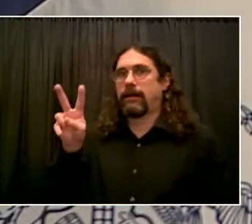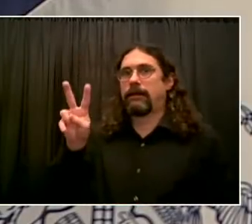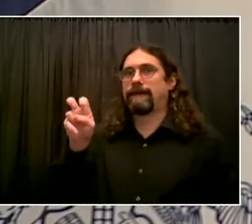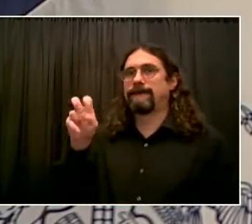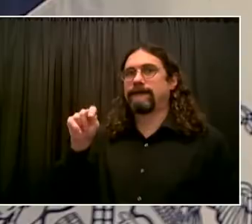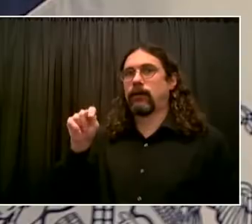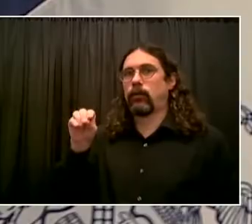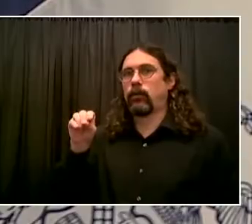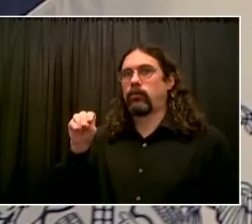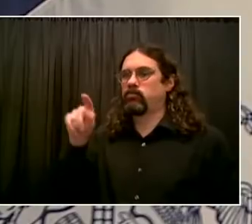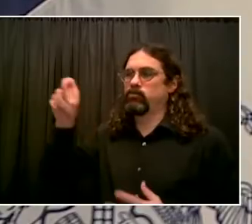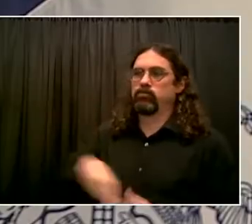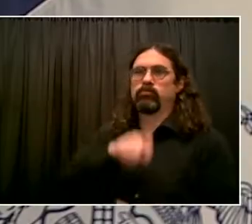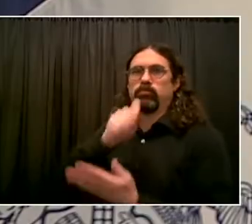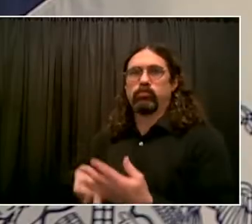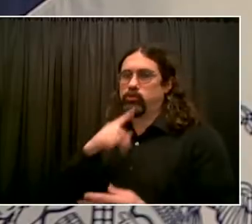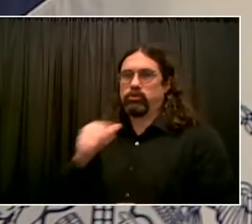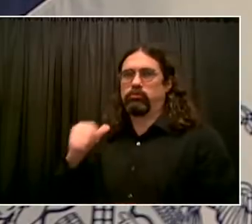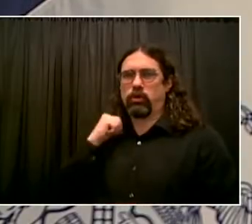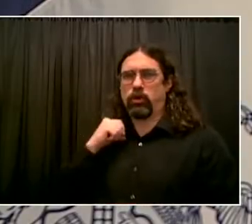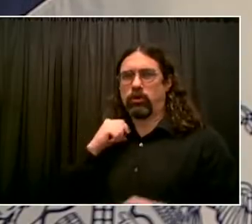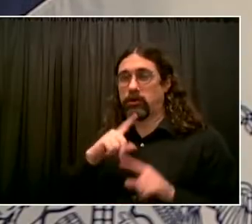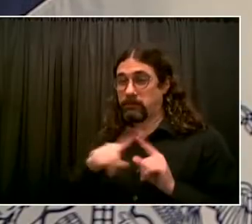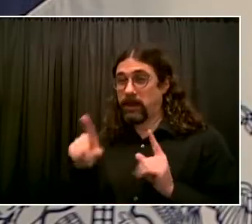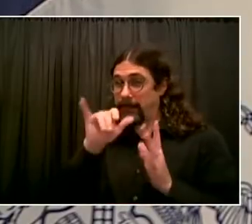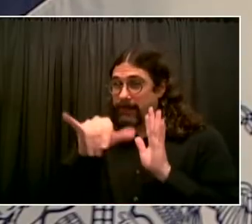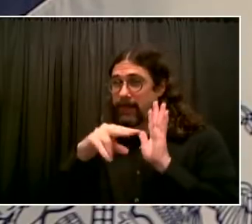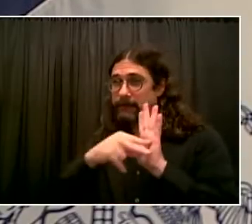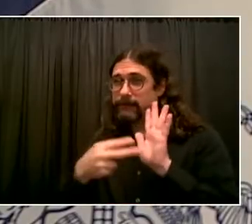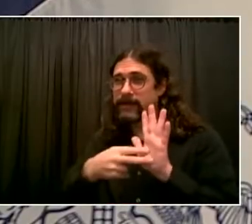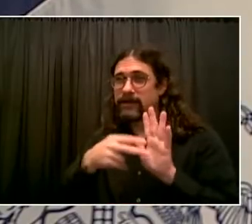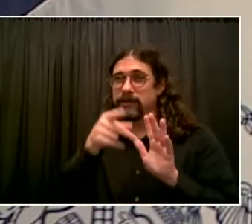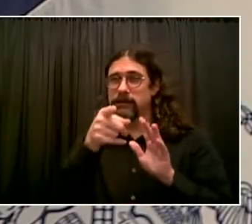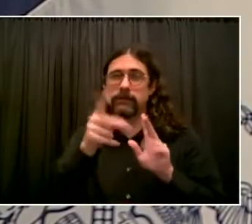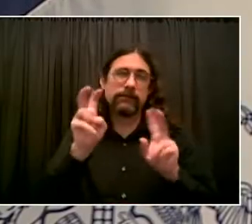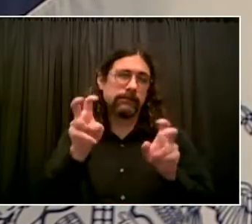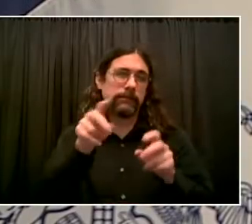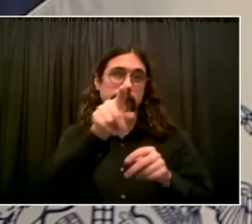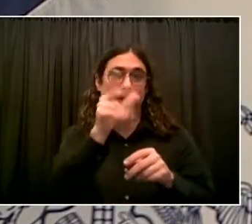WOULD YOU LEAVE IT ALONE AND LET IT BECOME LAW?